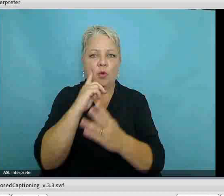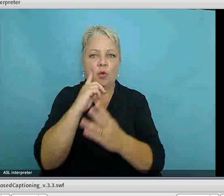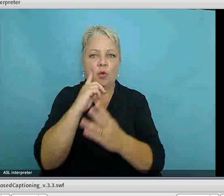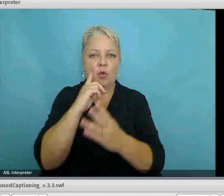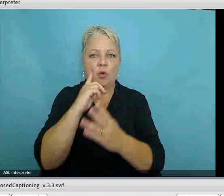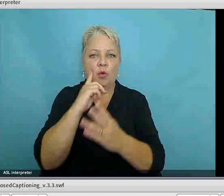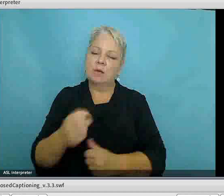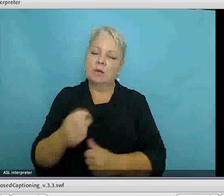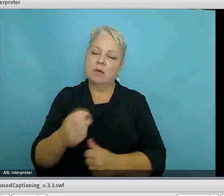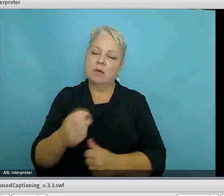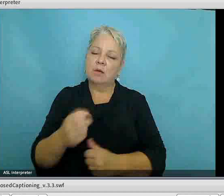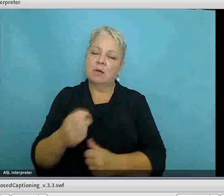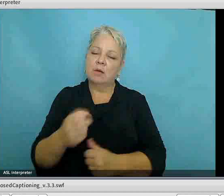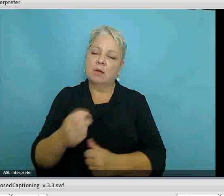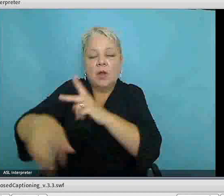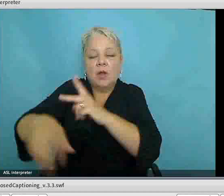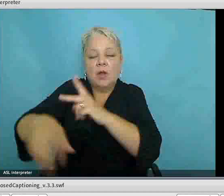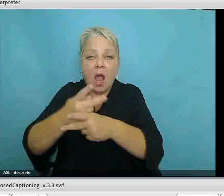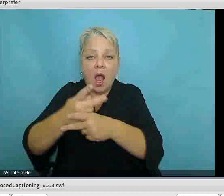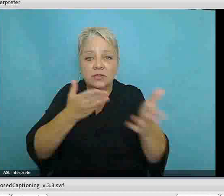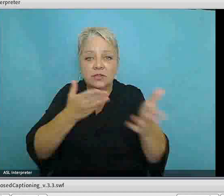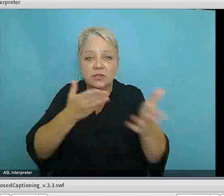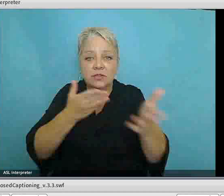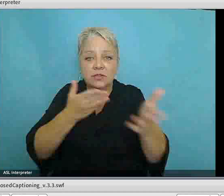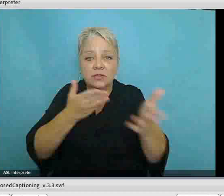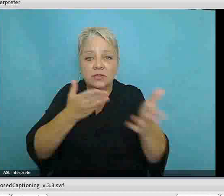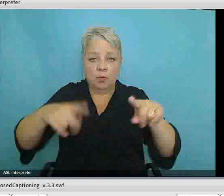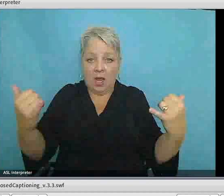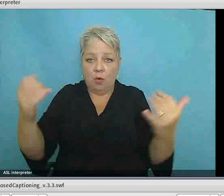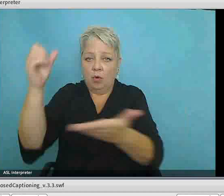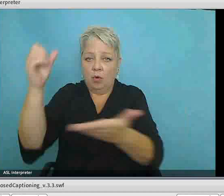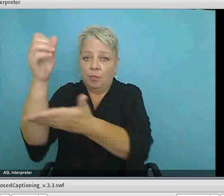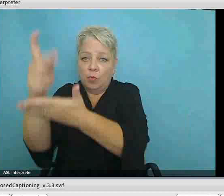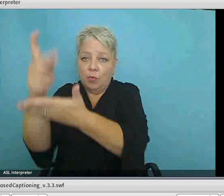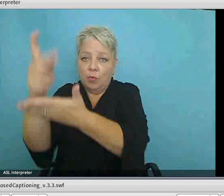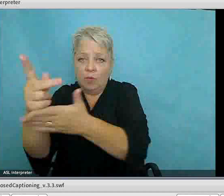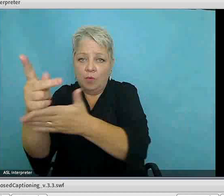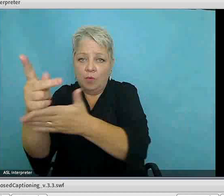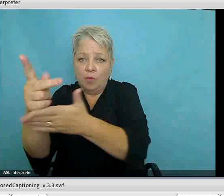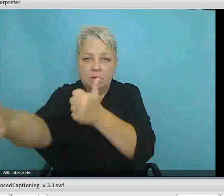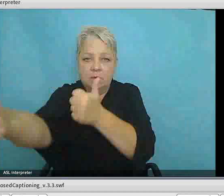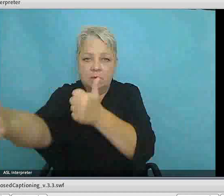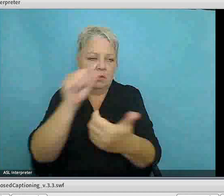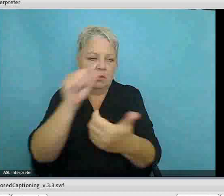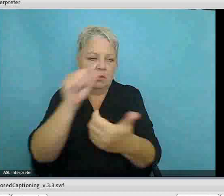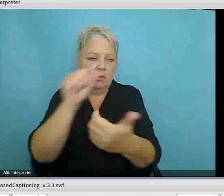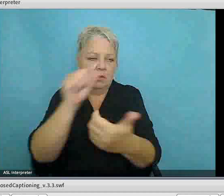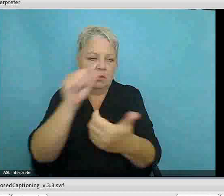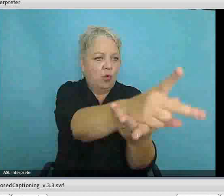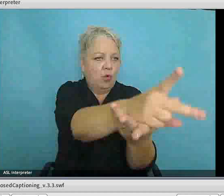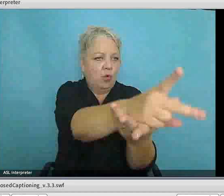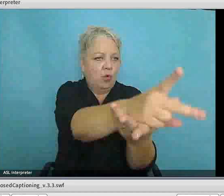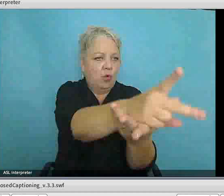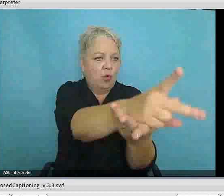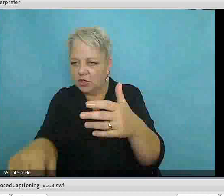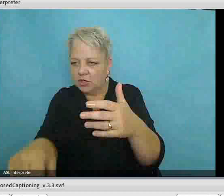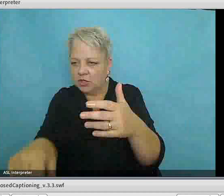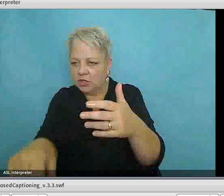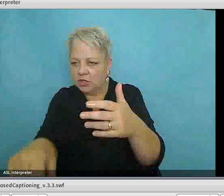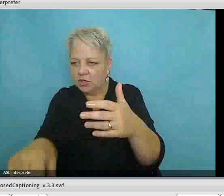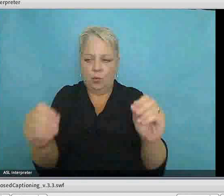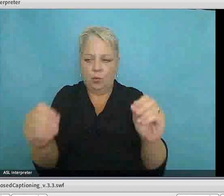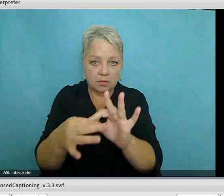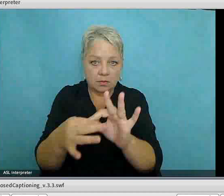The One Care plan, their health plan, and the Care Team is responsible for the approval